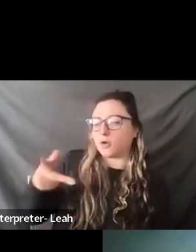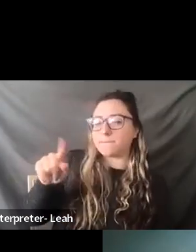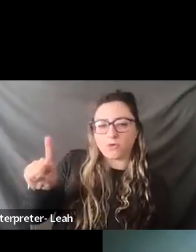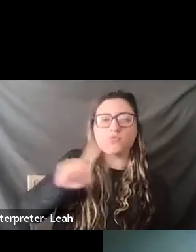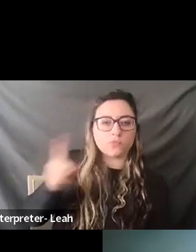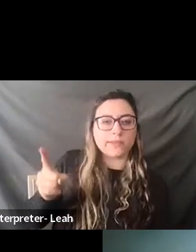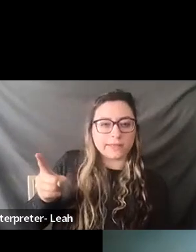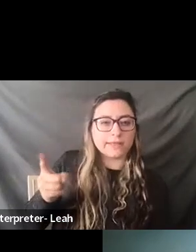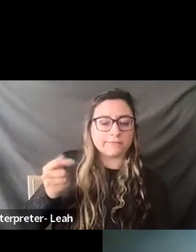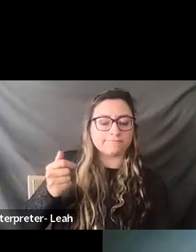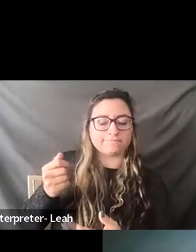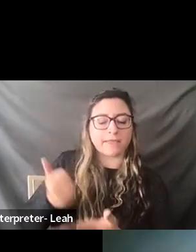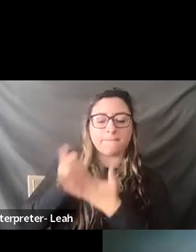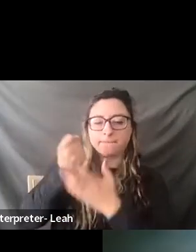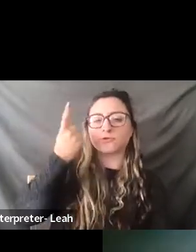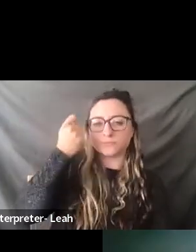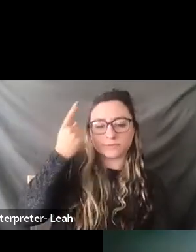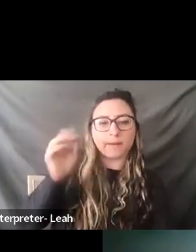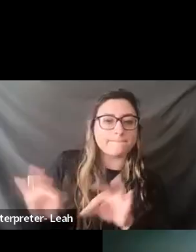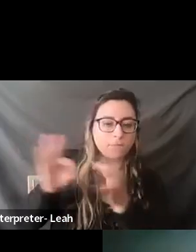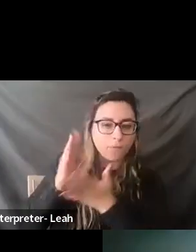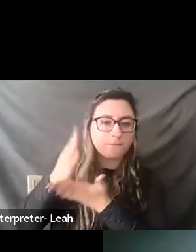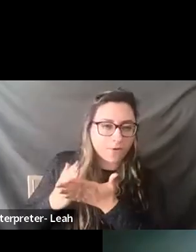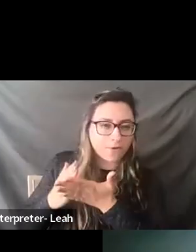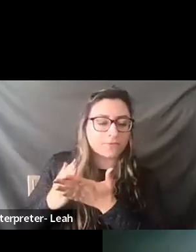You had to bring it home to them. This is Shaylin. Thank you, Pat.